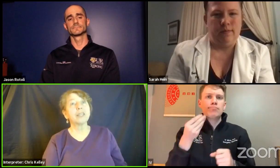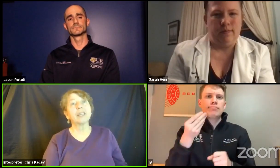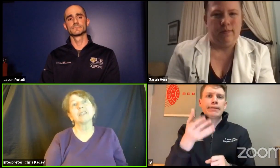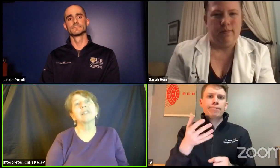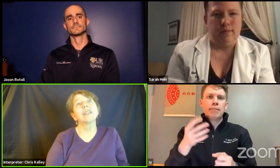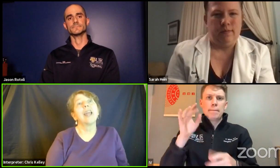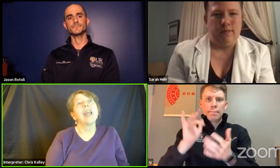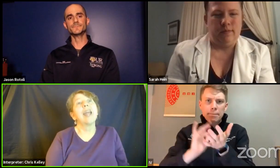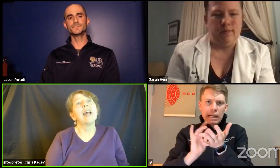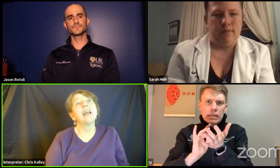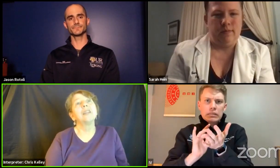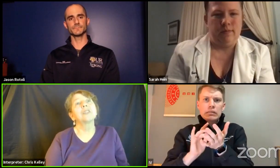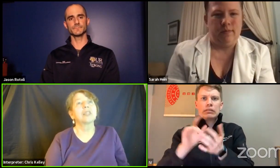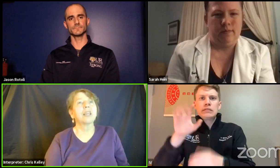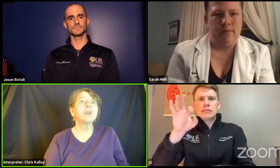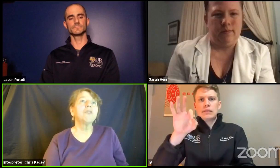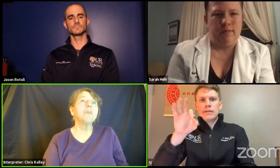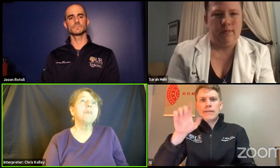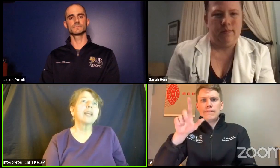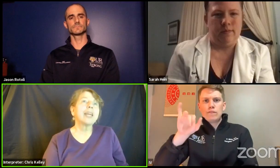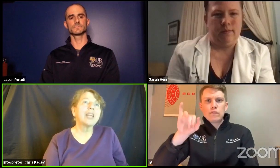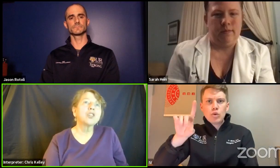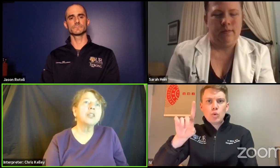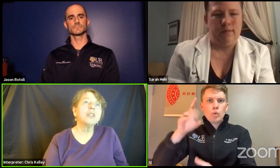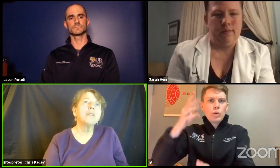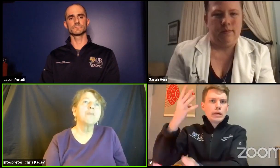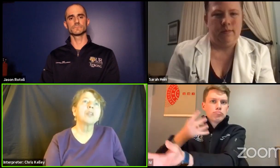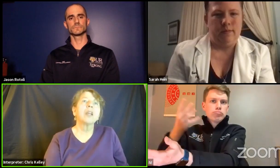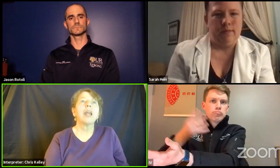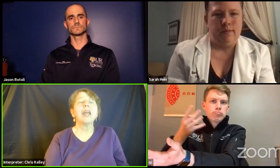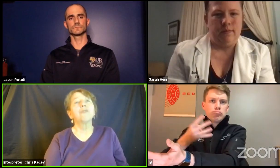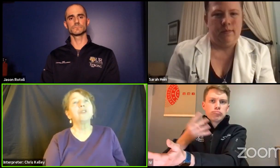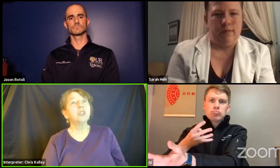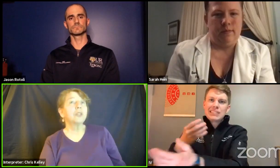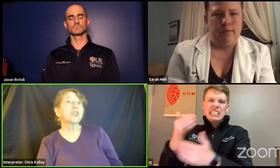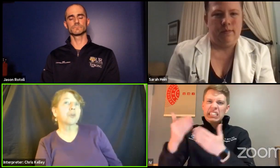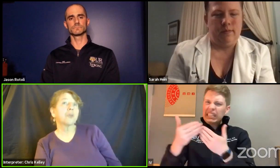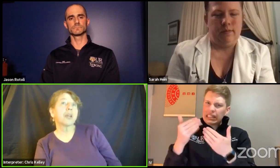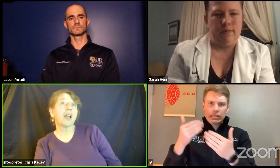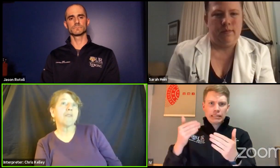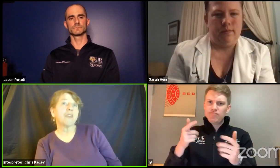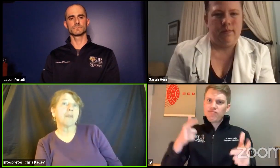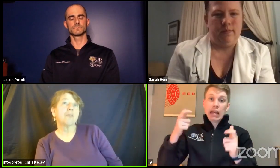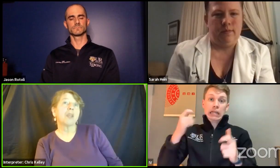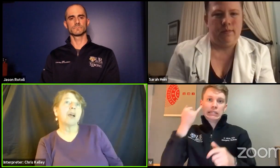that requires surgery, then yes, you would stay within the hospital.